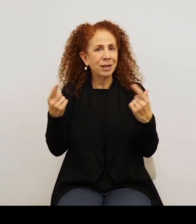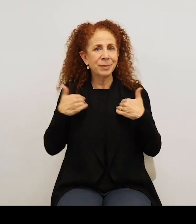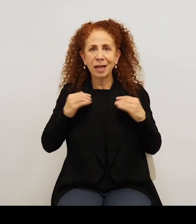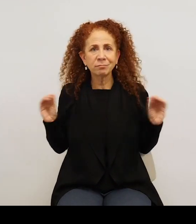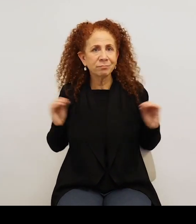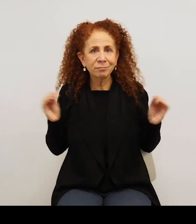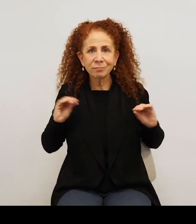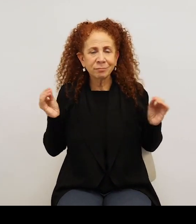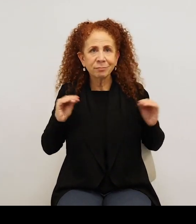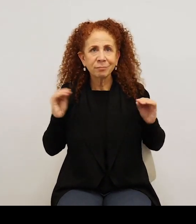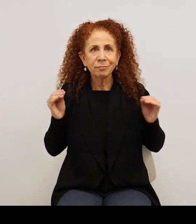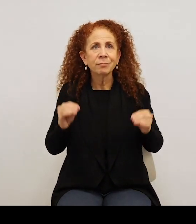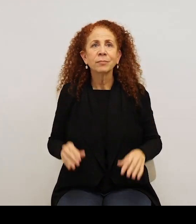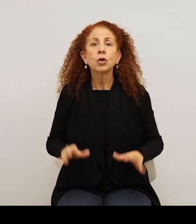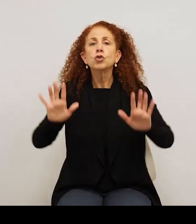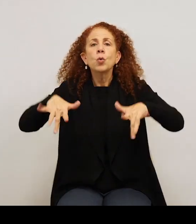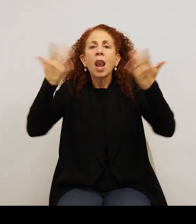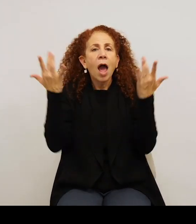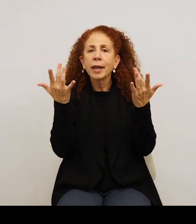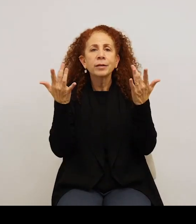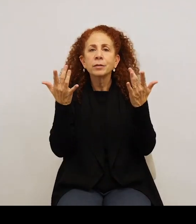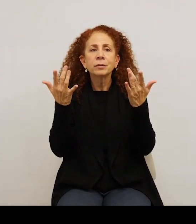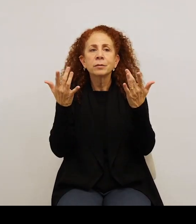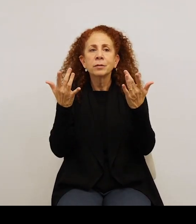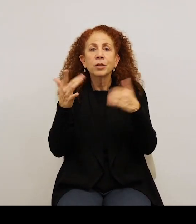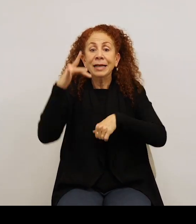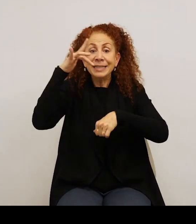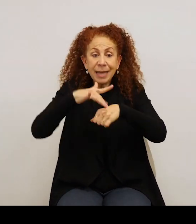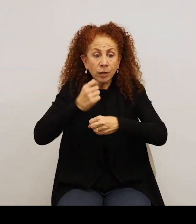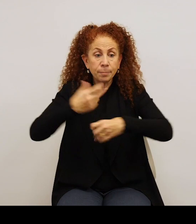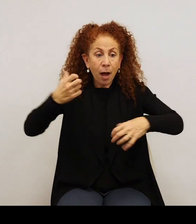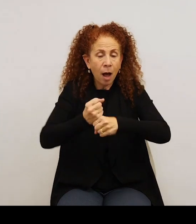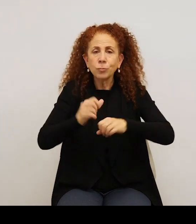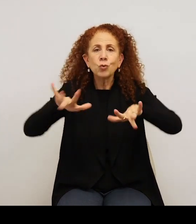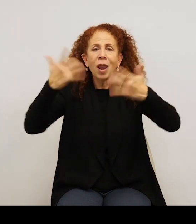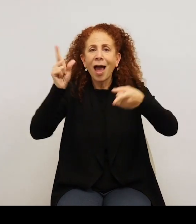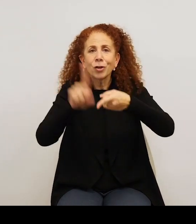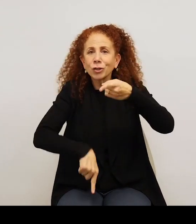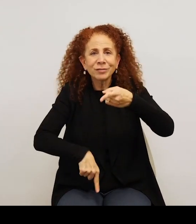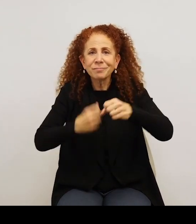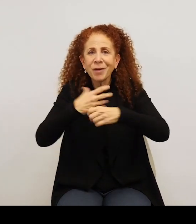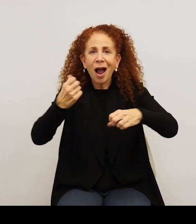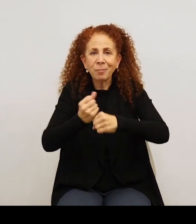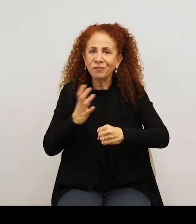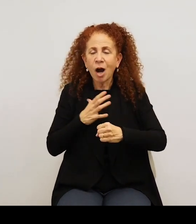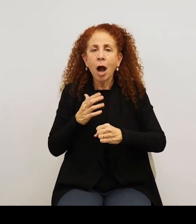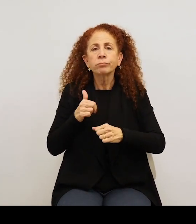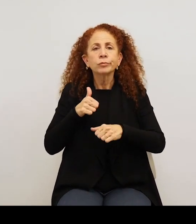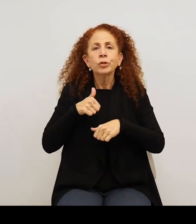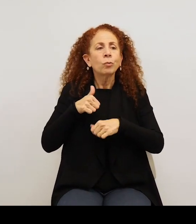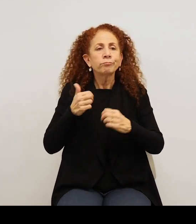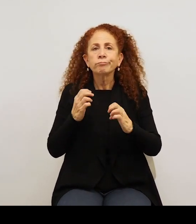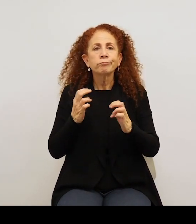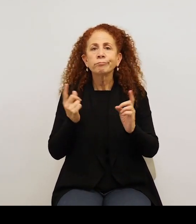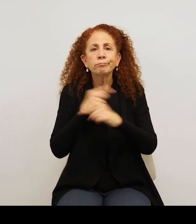They were too light to set off to the mines. And so when the wall came down, thousands and thousands